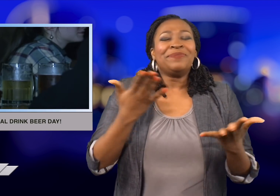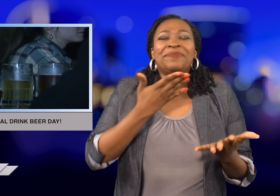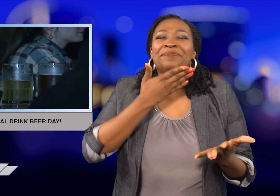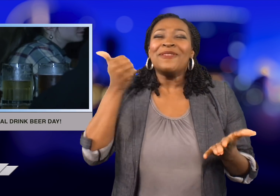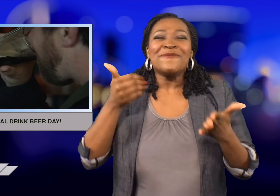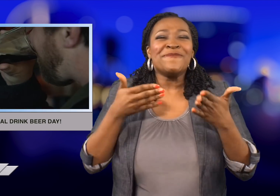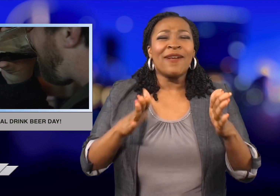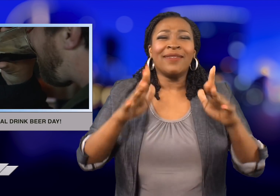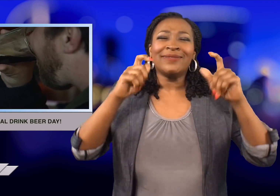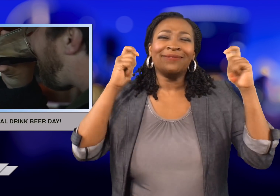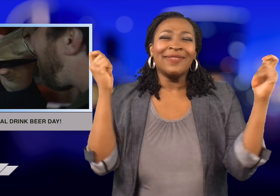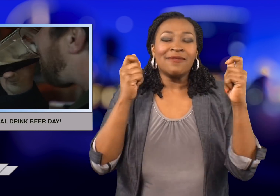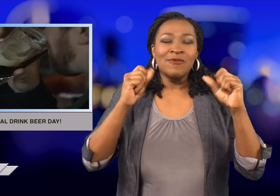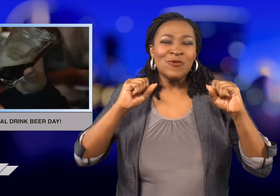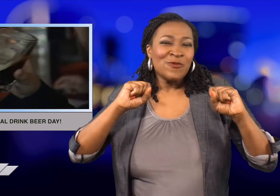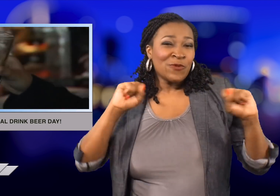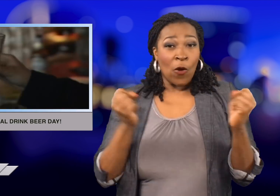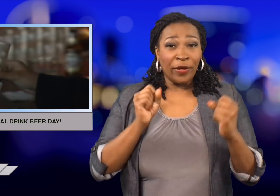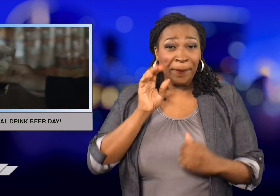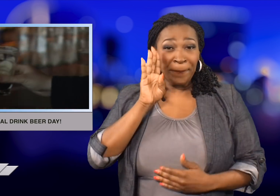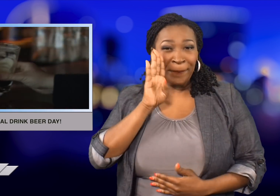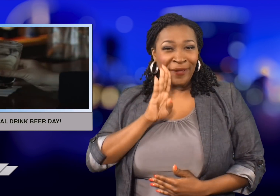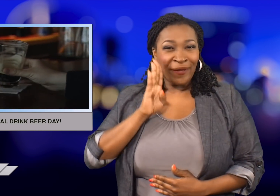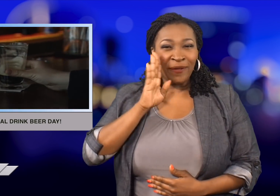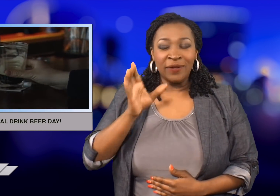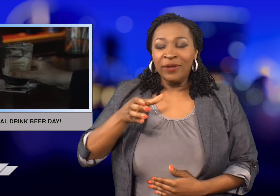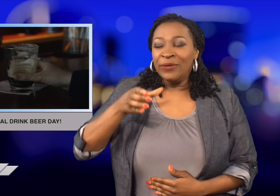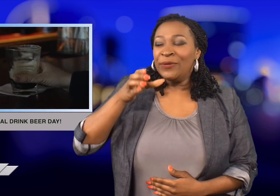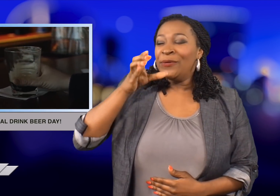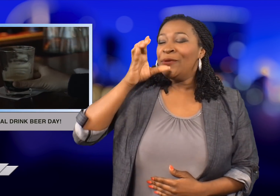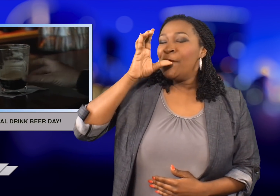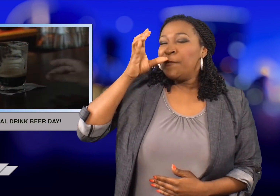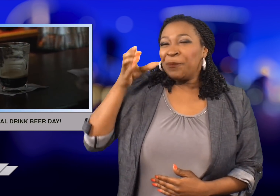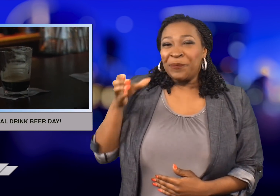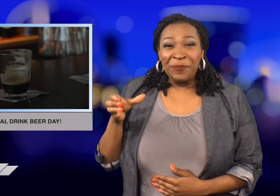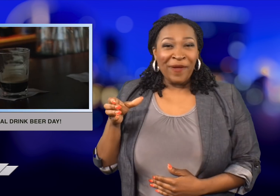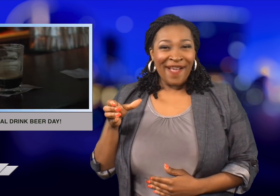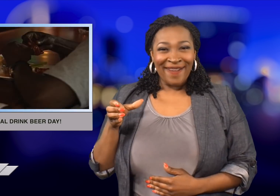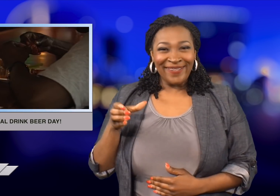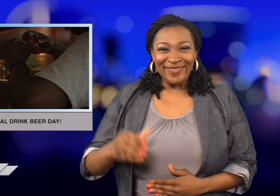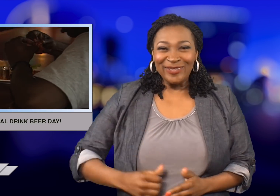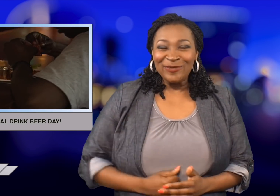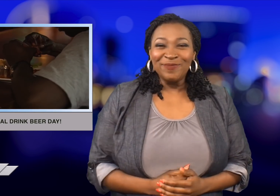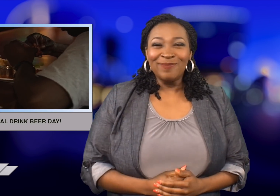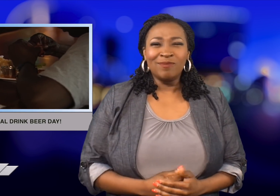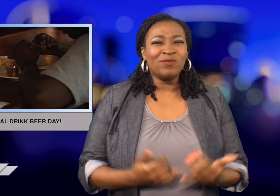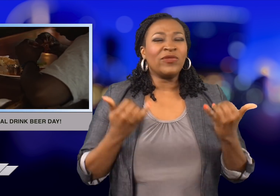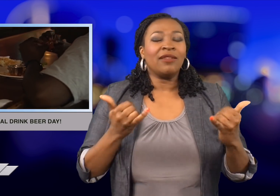What better way to celebrate with a cold beer.